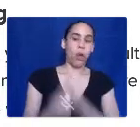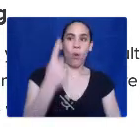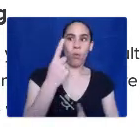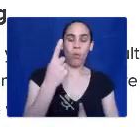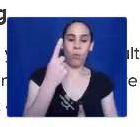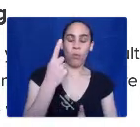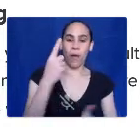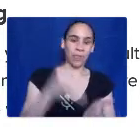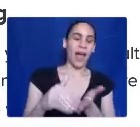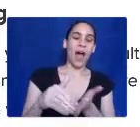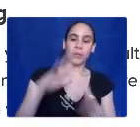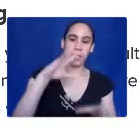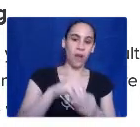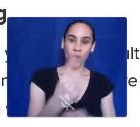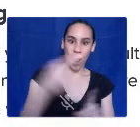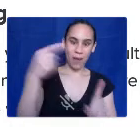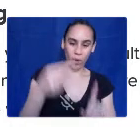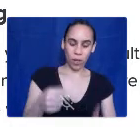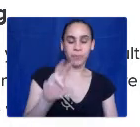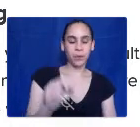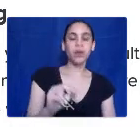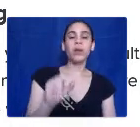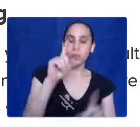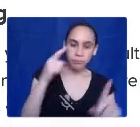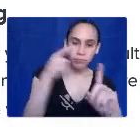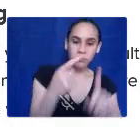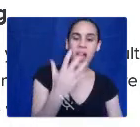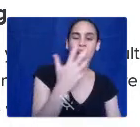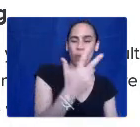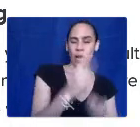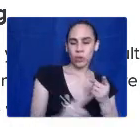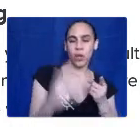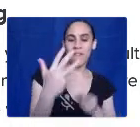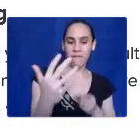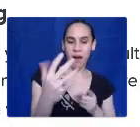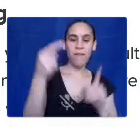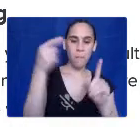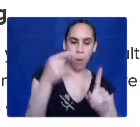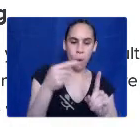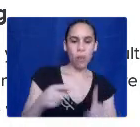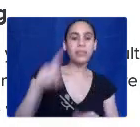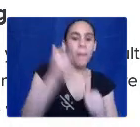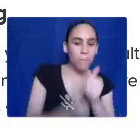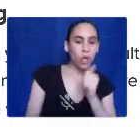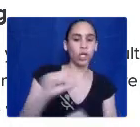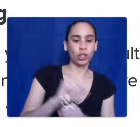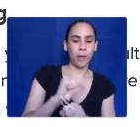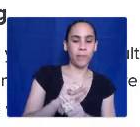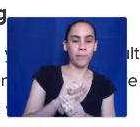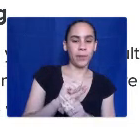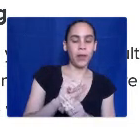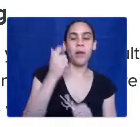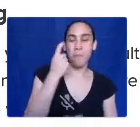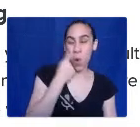want to aim for is three to five bullets per job most recent job having seven bullets right again